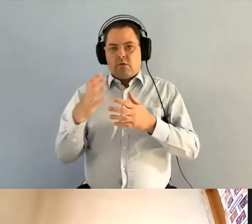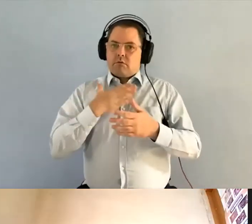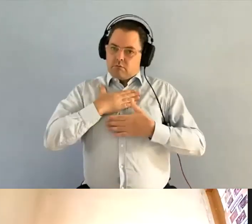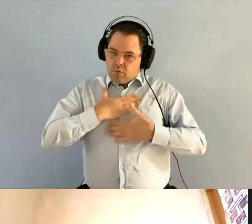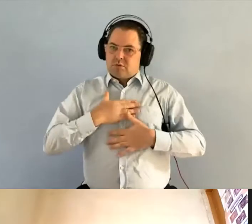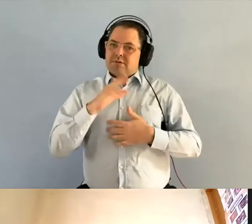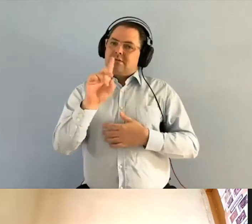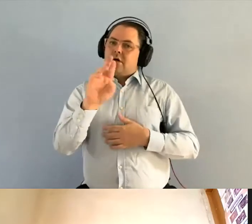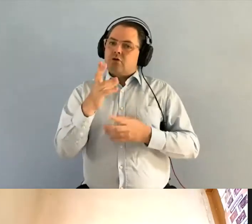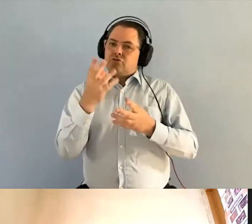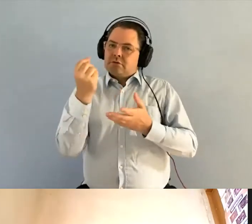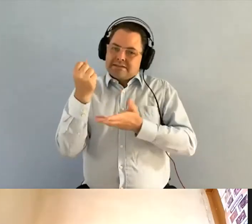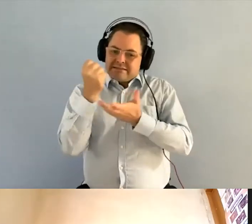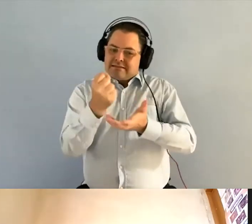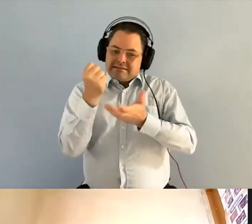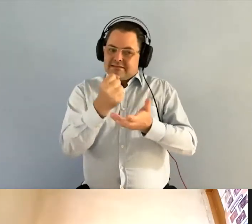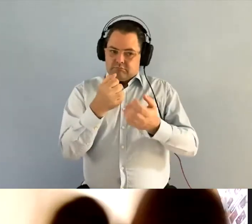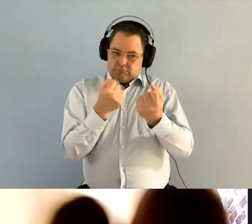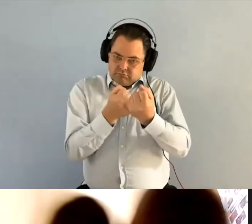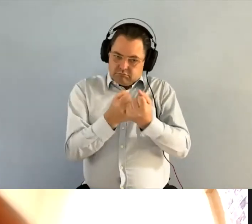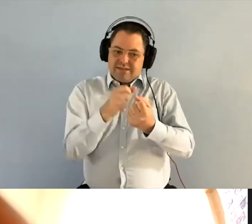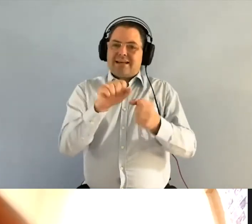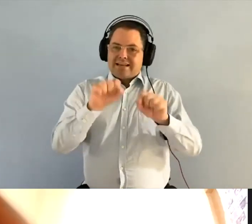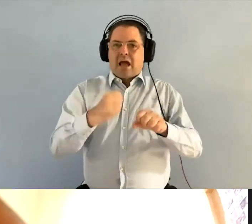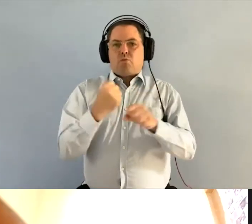to be in the process of putting in place new funding support for the DRG